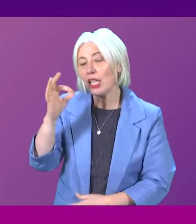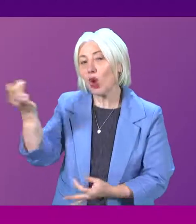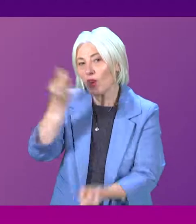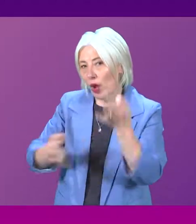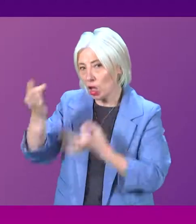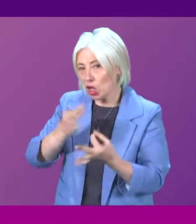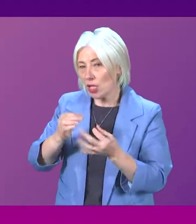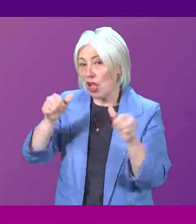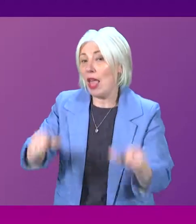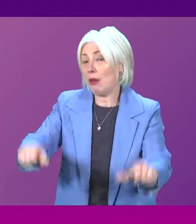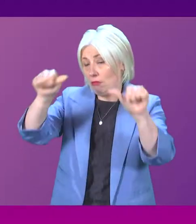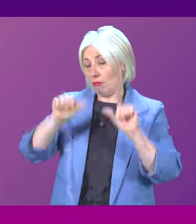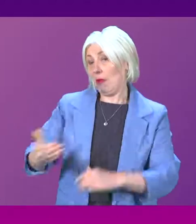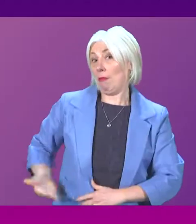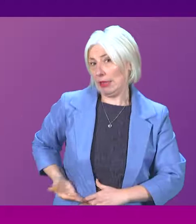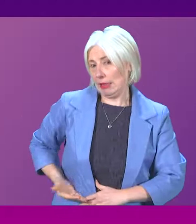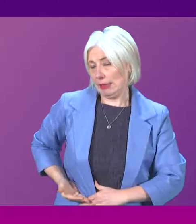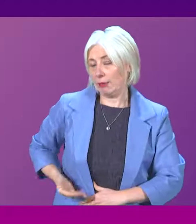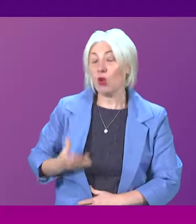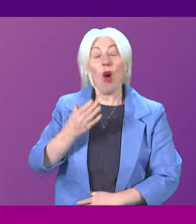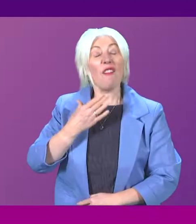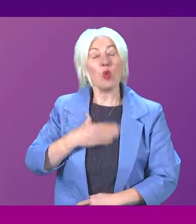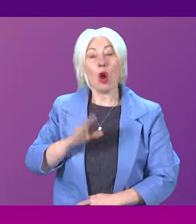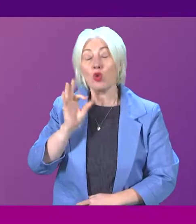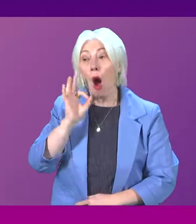of business. I would be grateful if members who wish to ask a question, and who have not already done